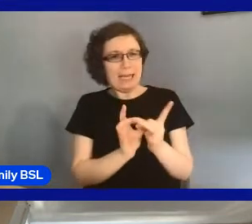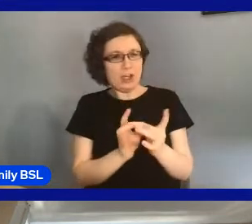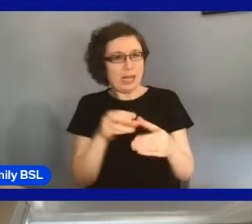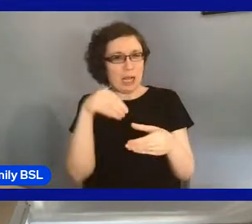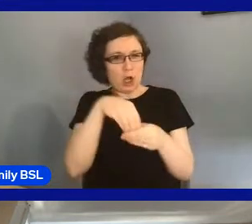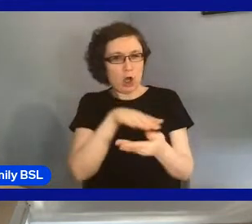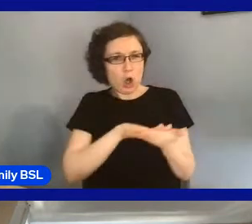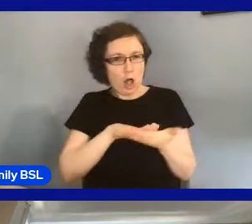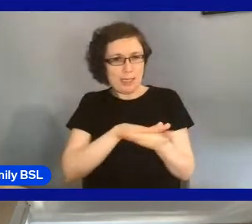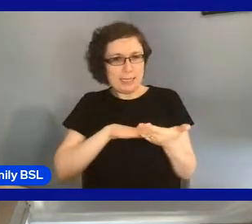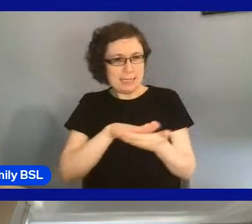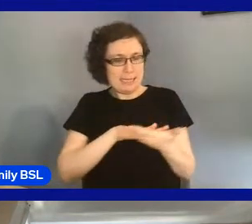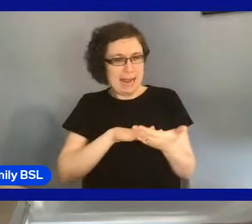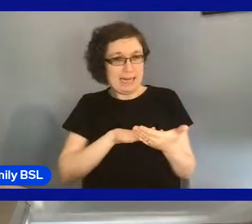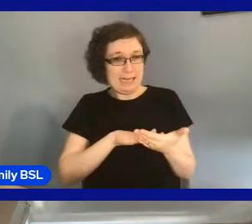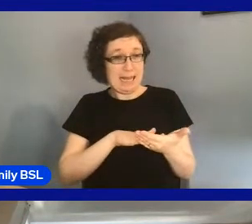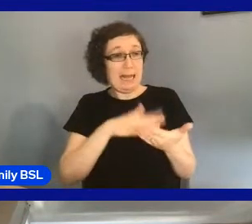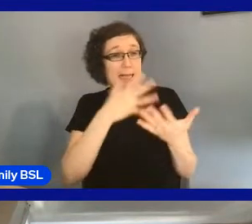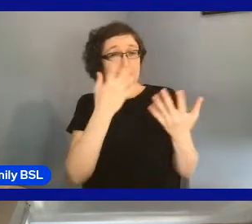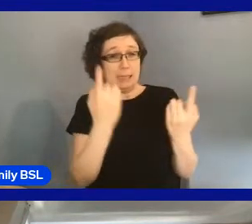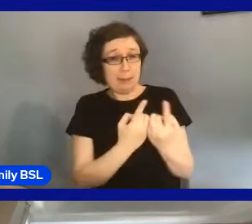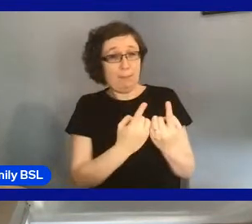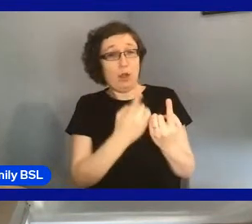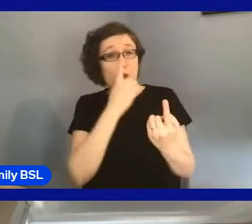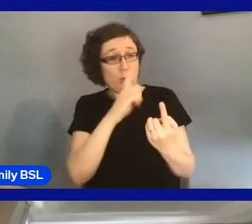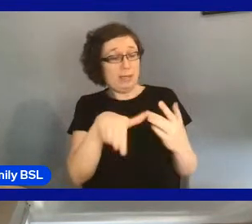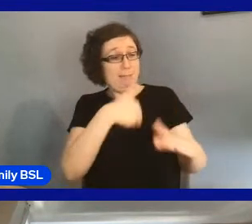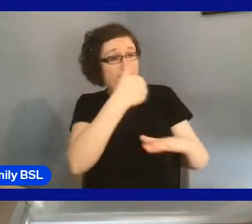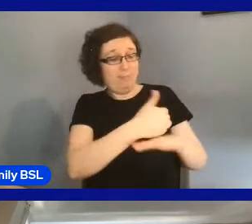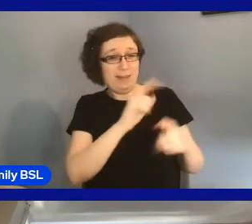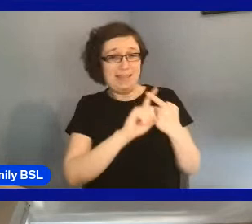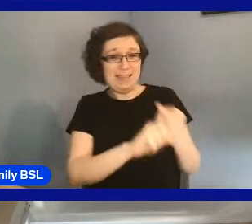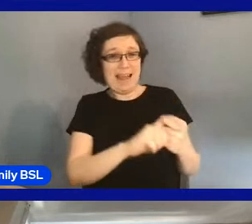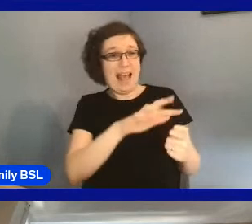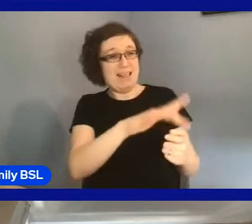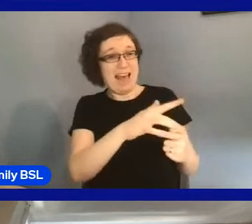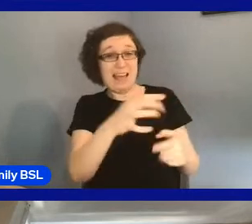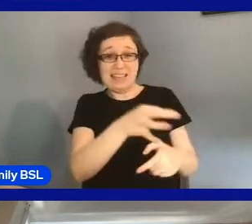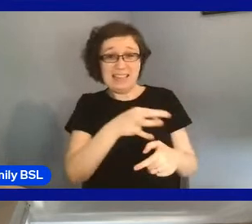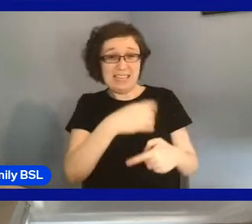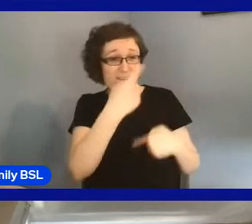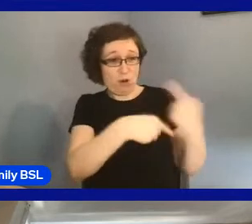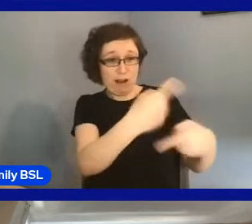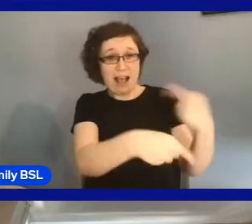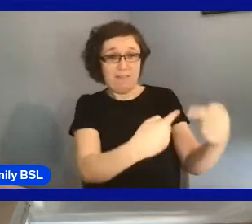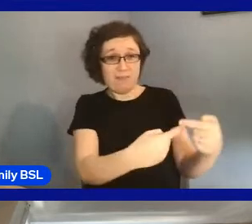that could exist in the city forever? And yes, so Everything is Music was born from that idea, and